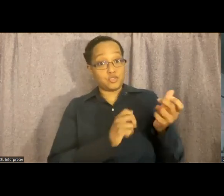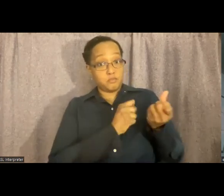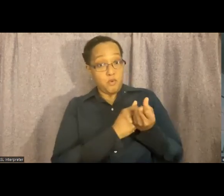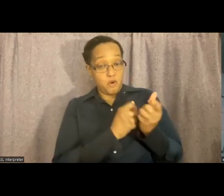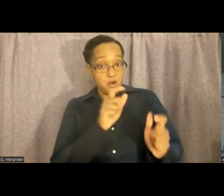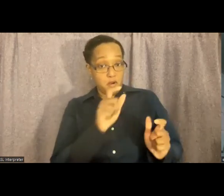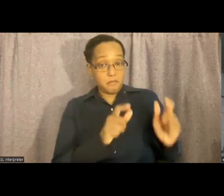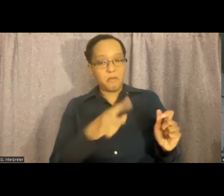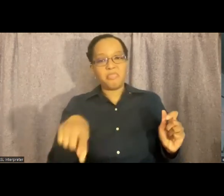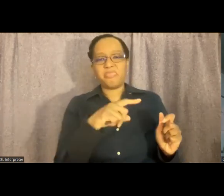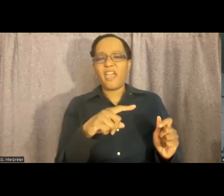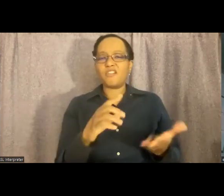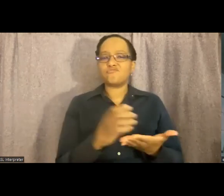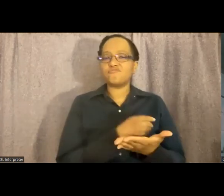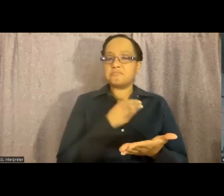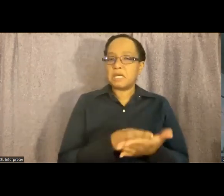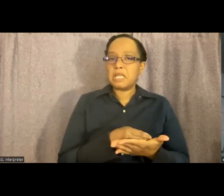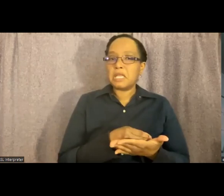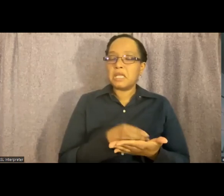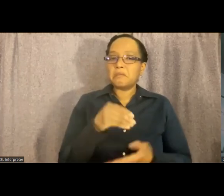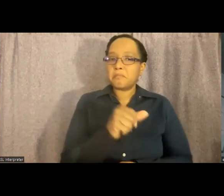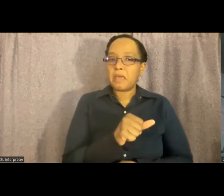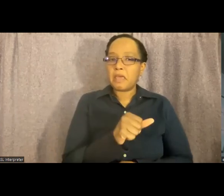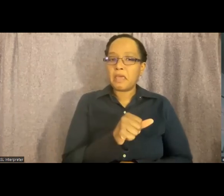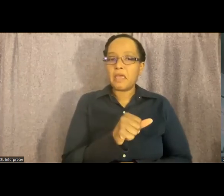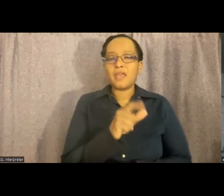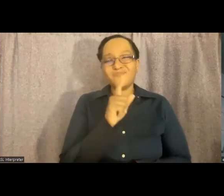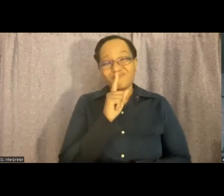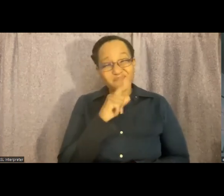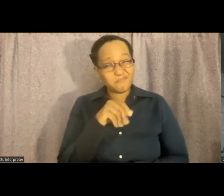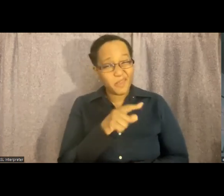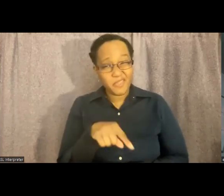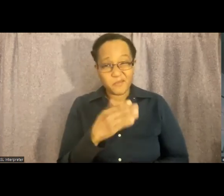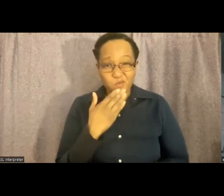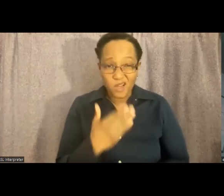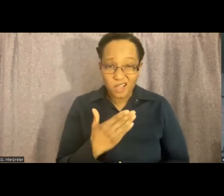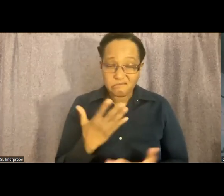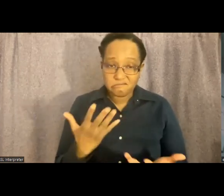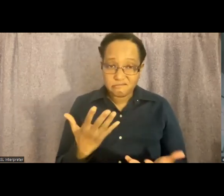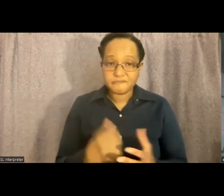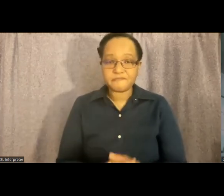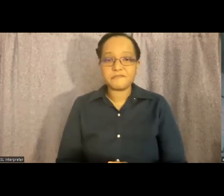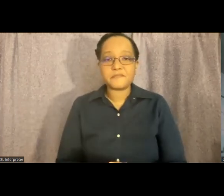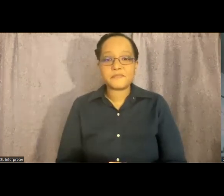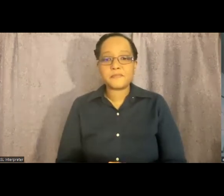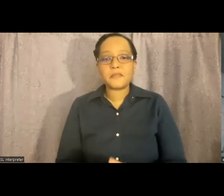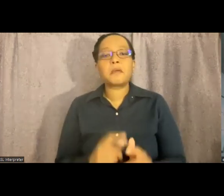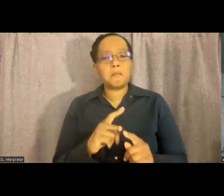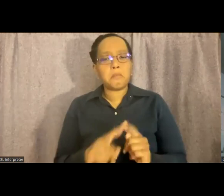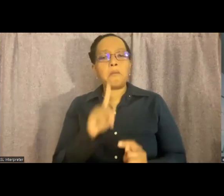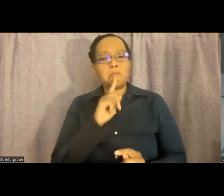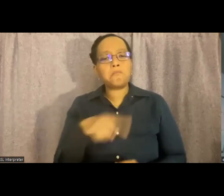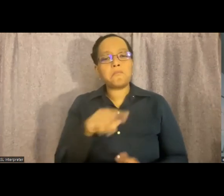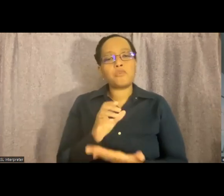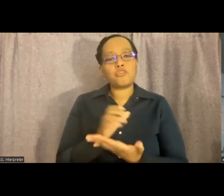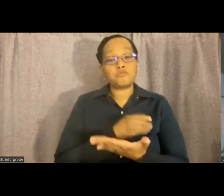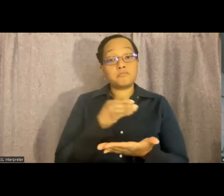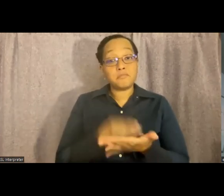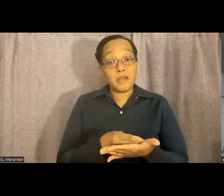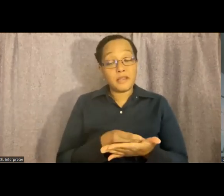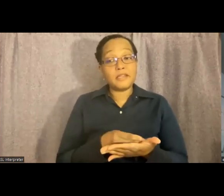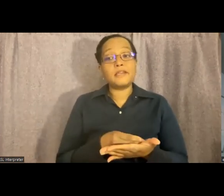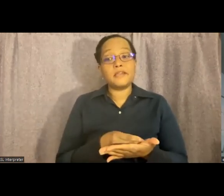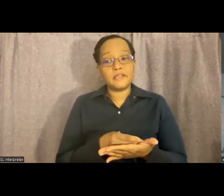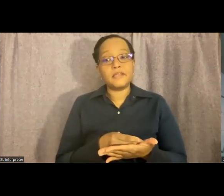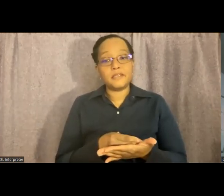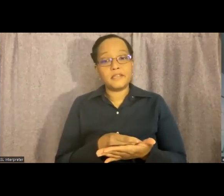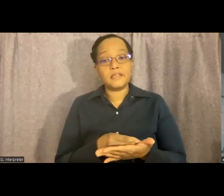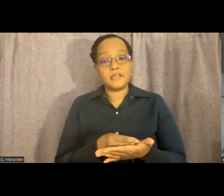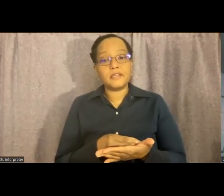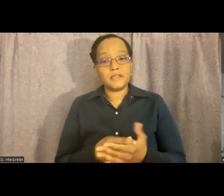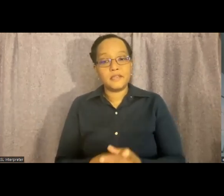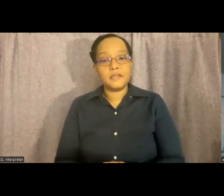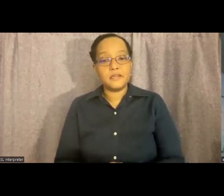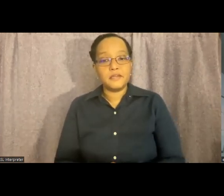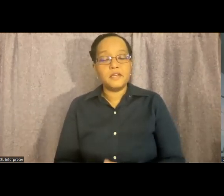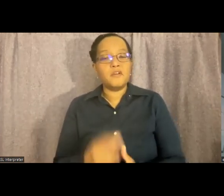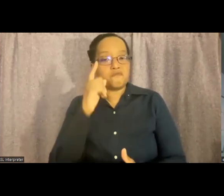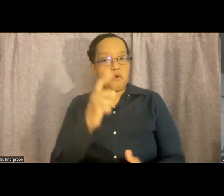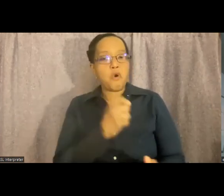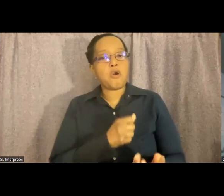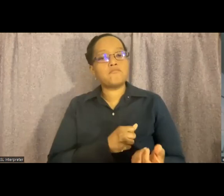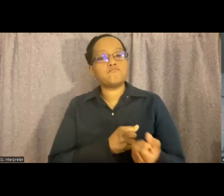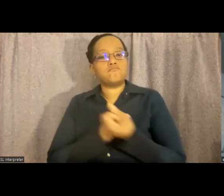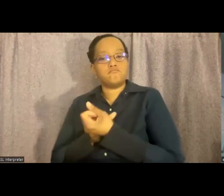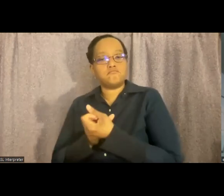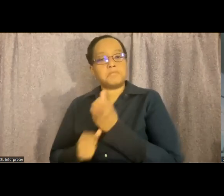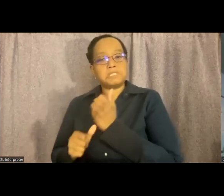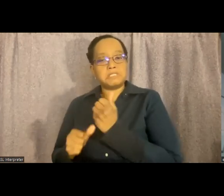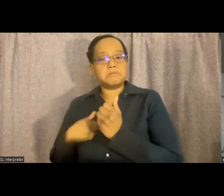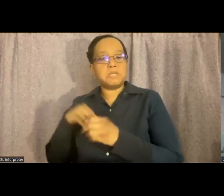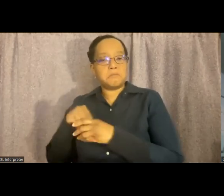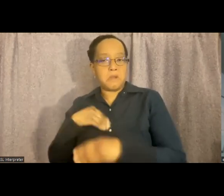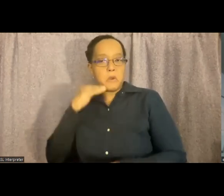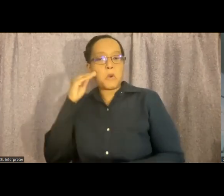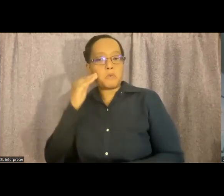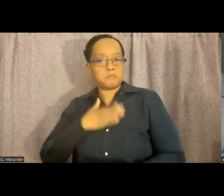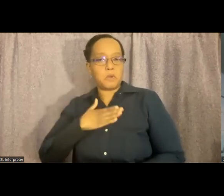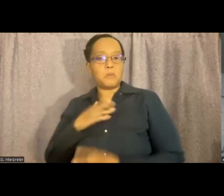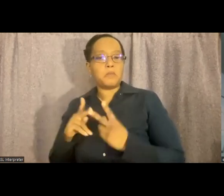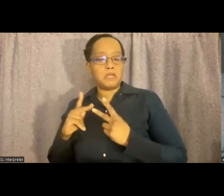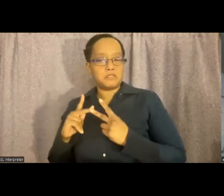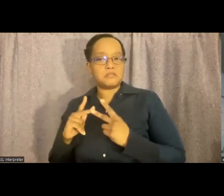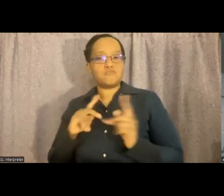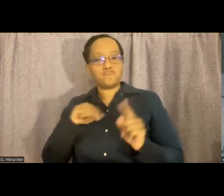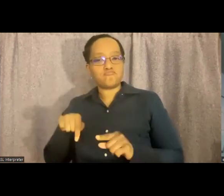is